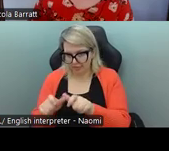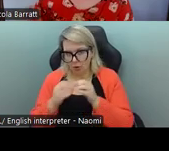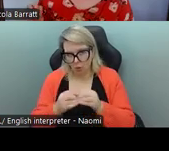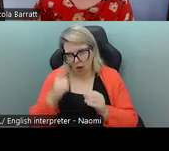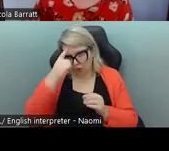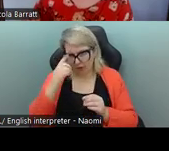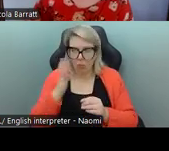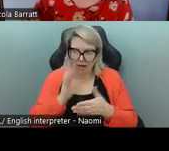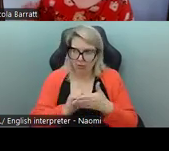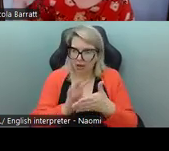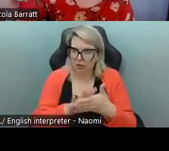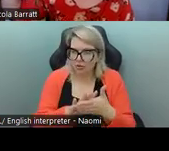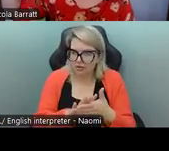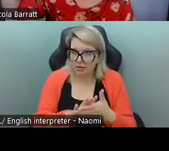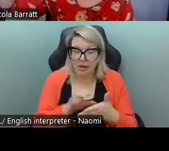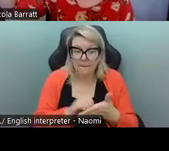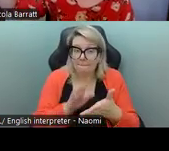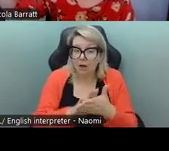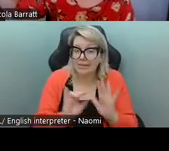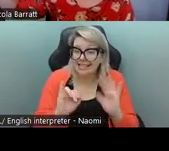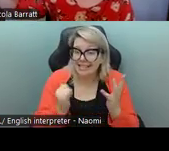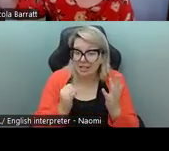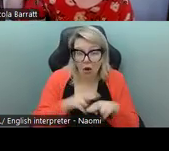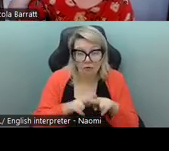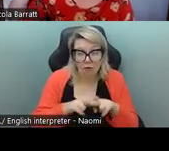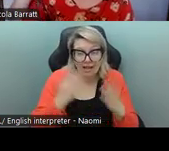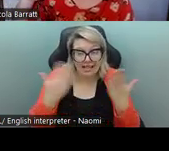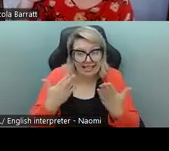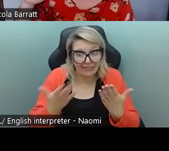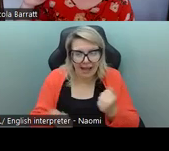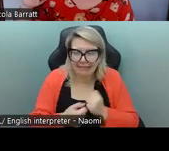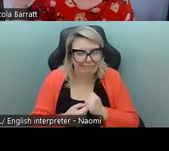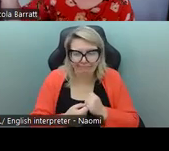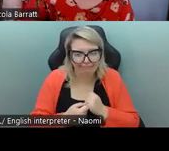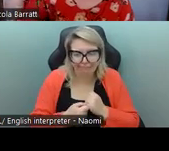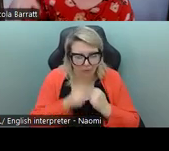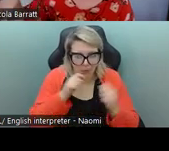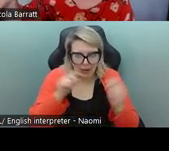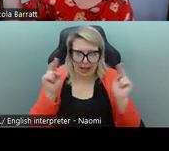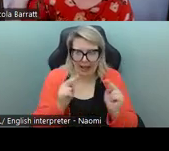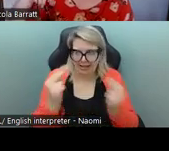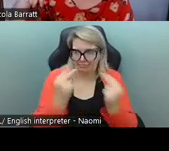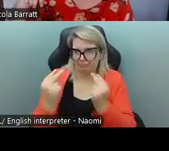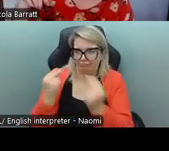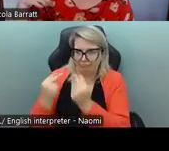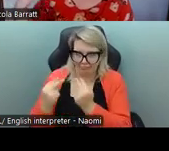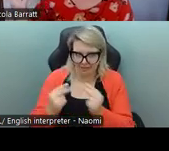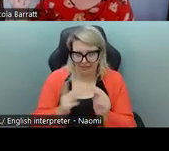If you're posting at 6:00 PM on a Friday, it's probably not going to get any interaction in the golden hour, and it's going to be